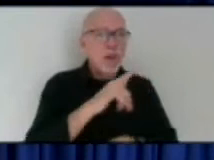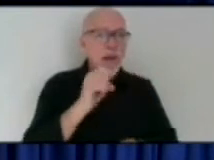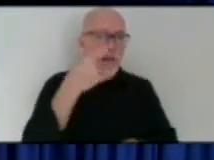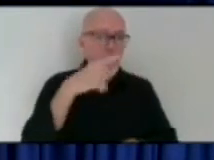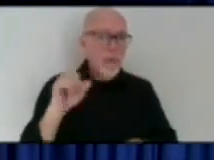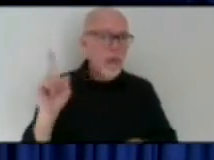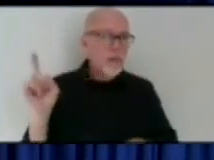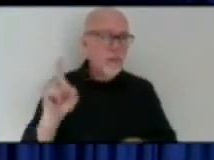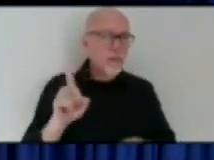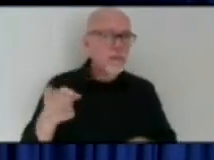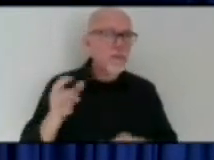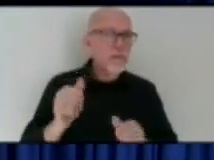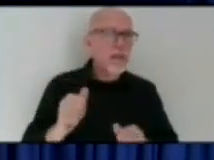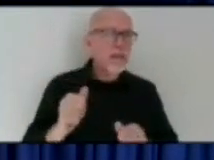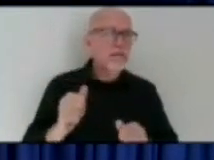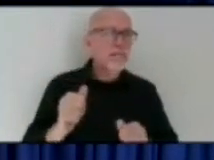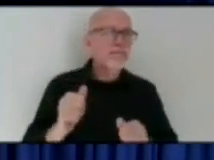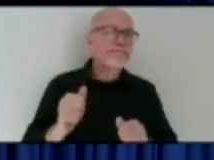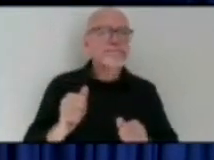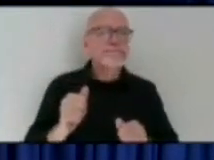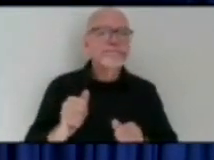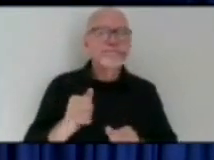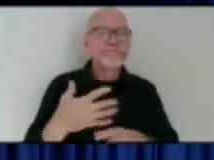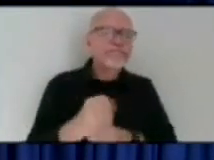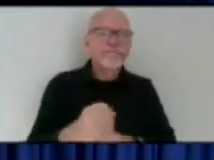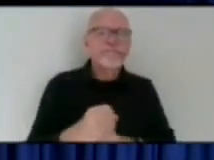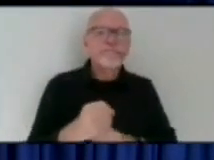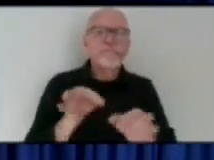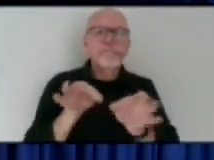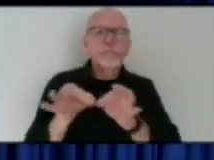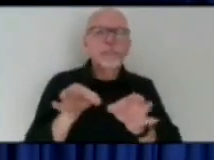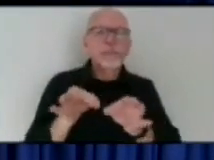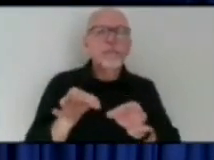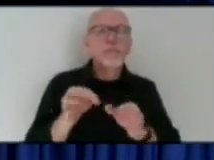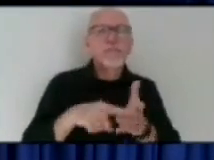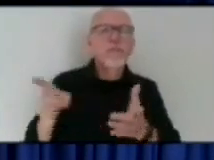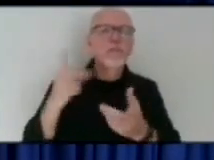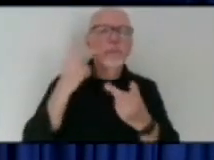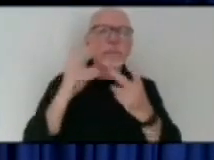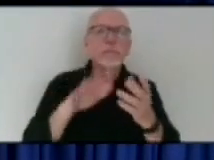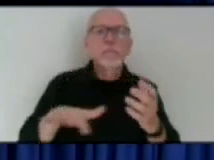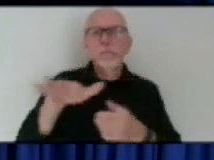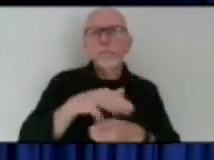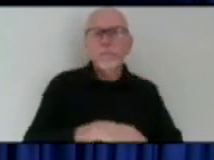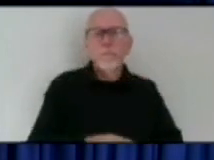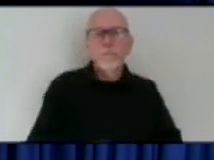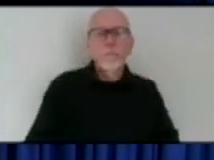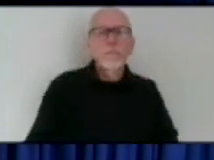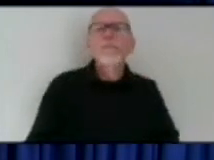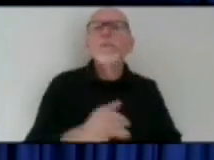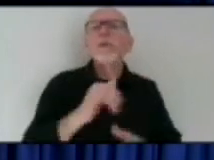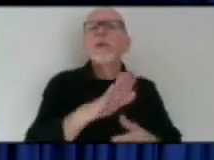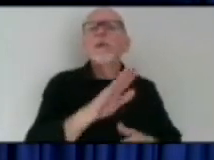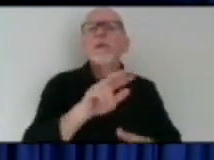and just give a 62nd thumbnail sketch of Of what? You've seen boots on the ground? But go ahead, Whitney, with your third question. Yeah, actually, my